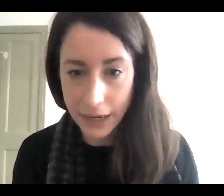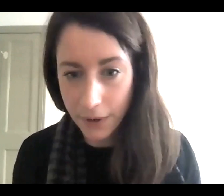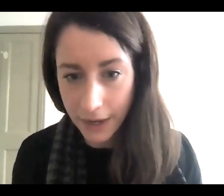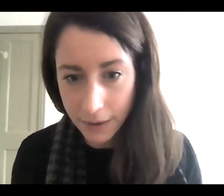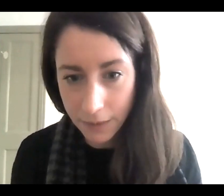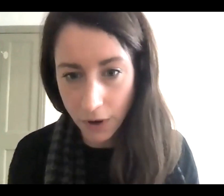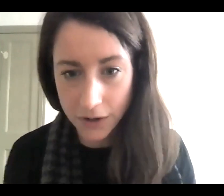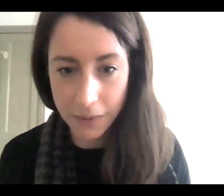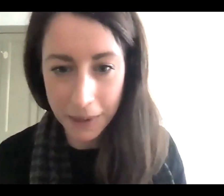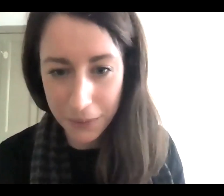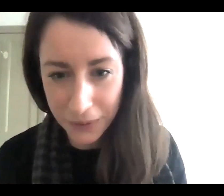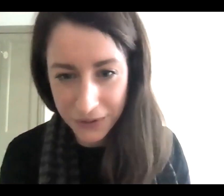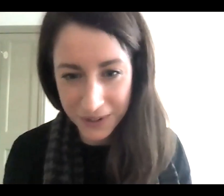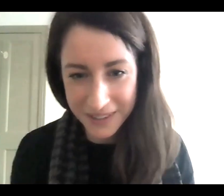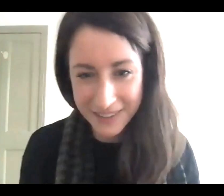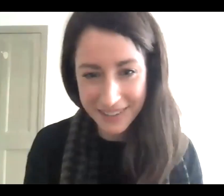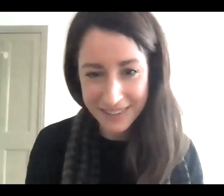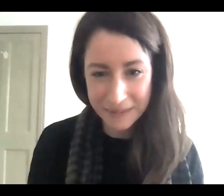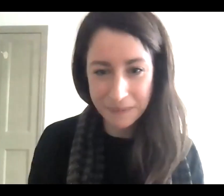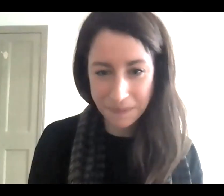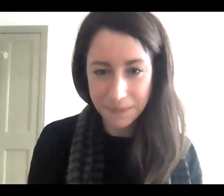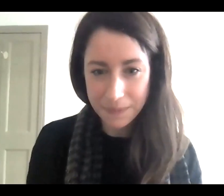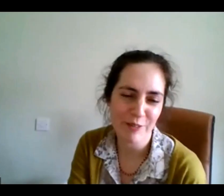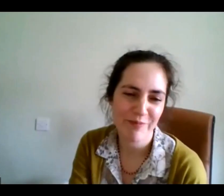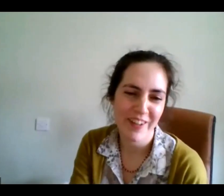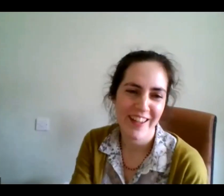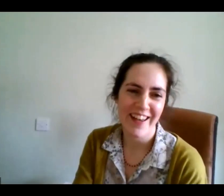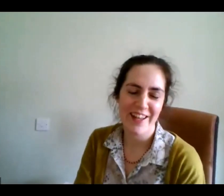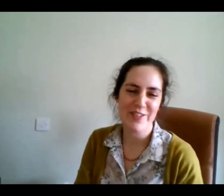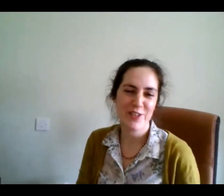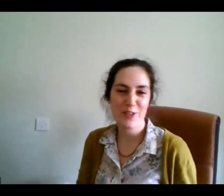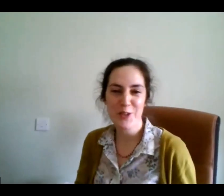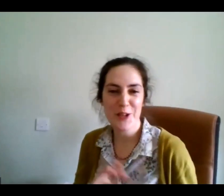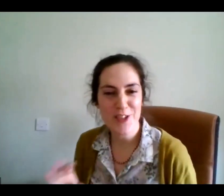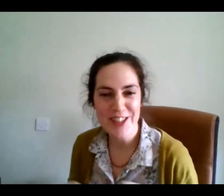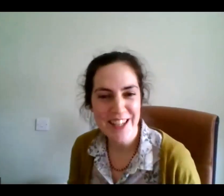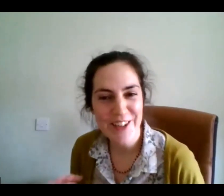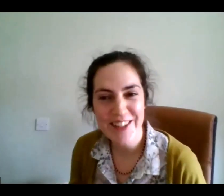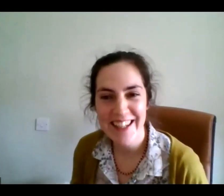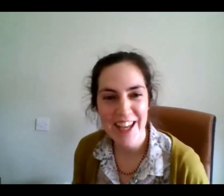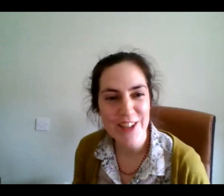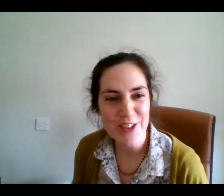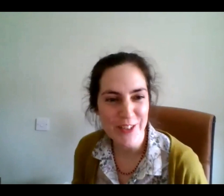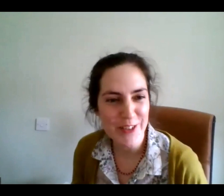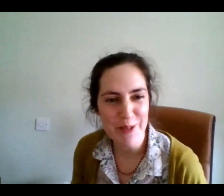that's how I work on my production. Kate: Thank you, and it's just so interesting to hear the connections